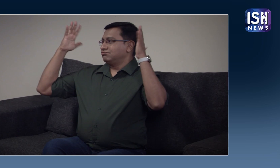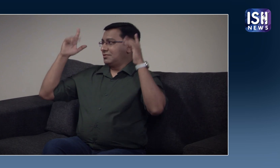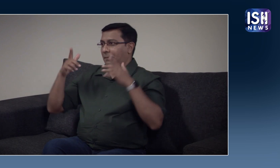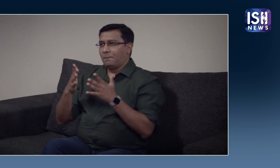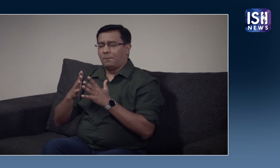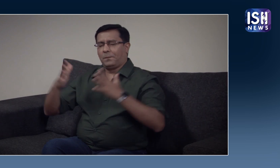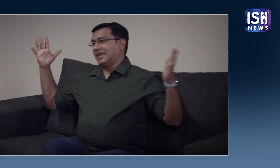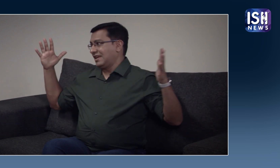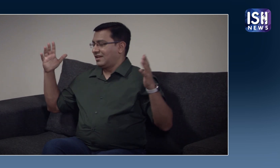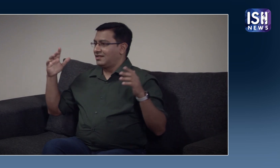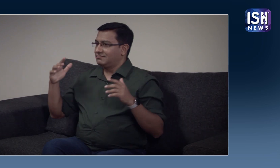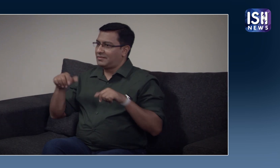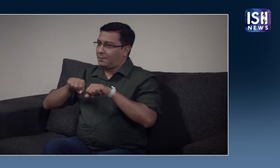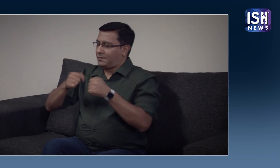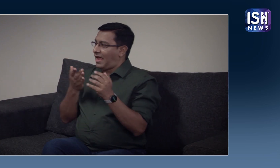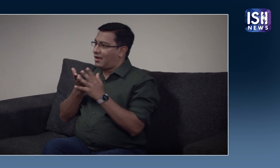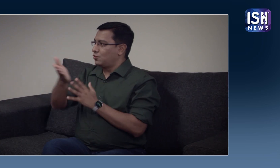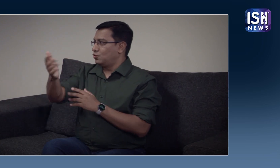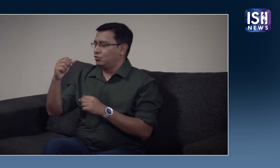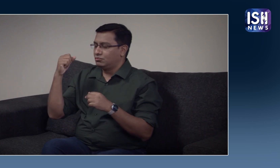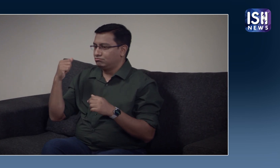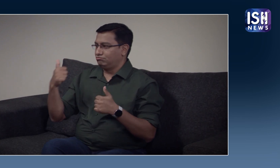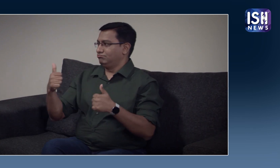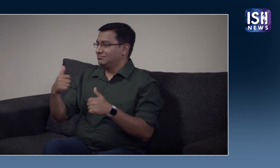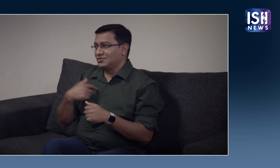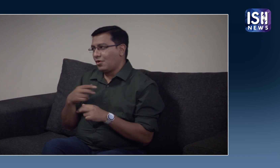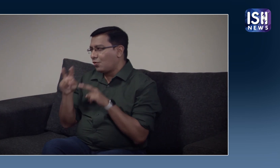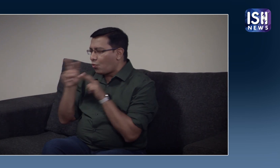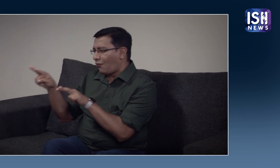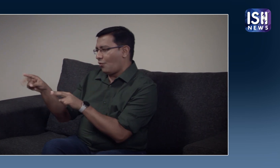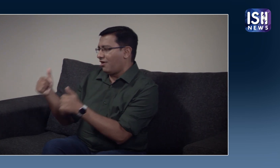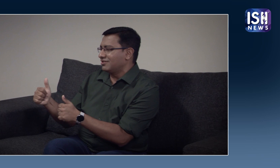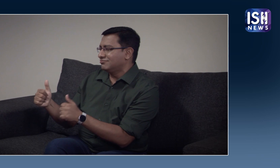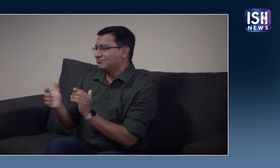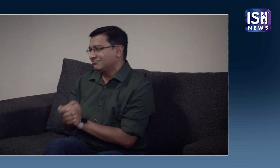It will be a major breakthrough for the Deaf people. I am looking forward to this.